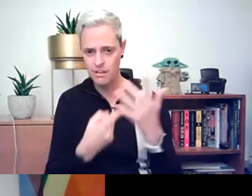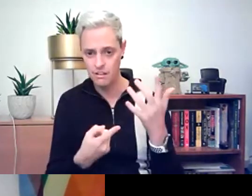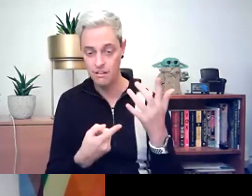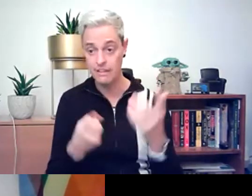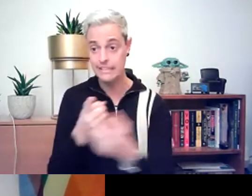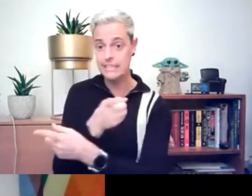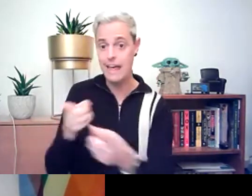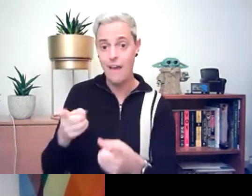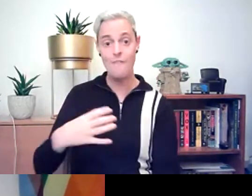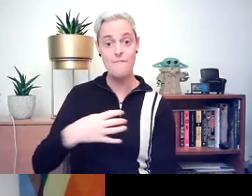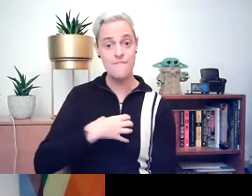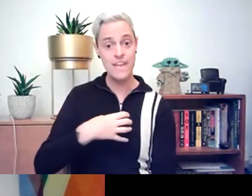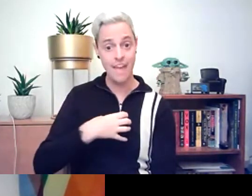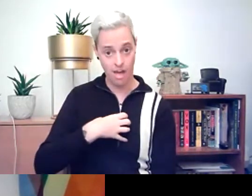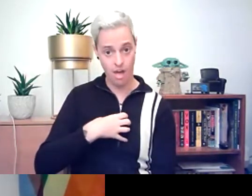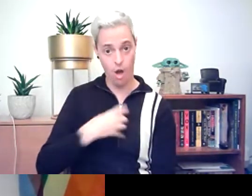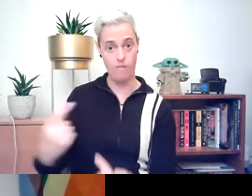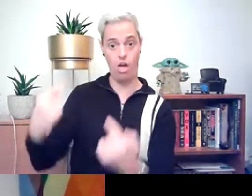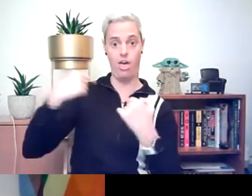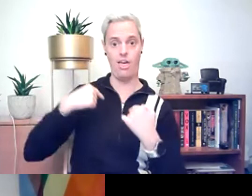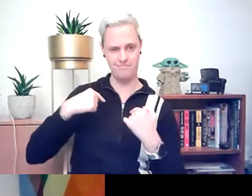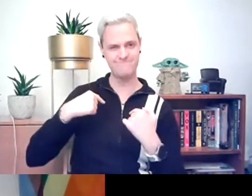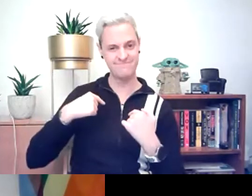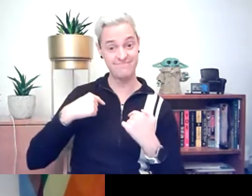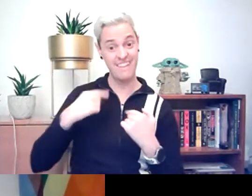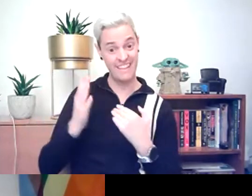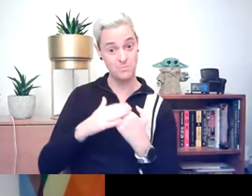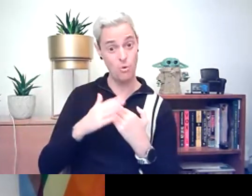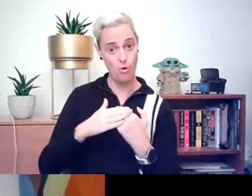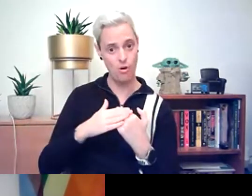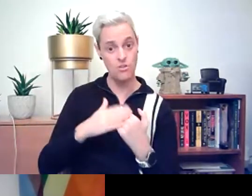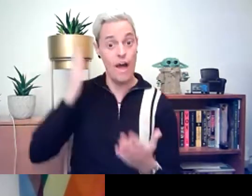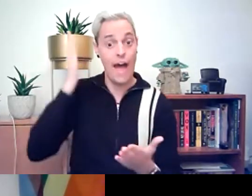is more significant is more prevalent than actual harassment or actual Hmm.